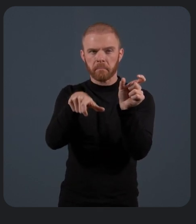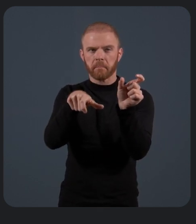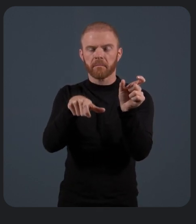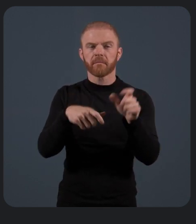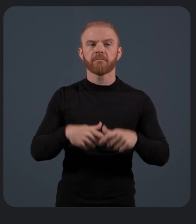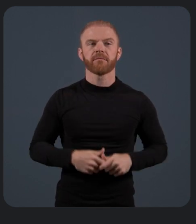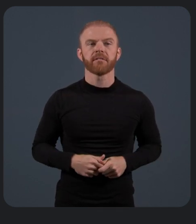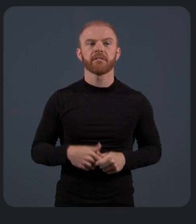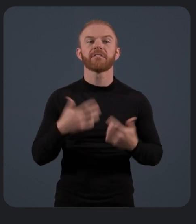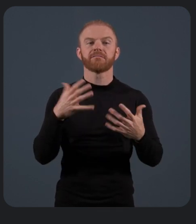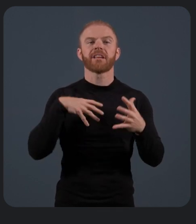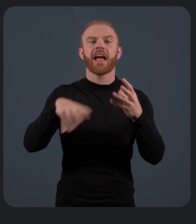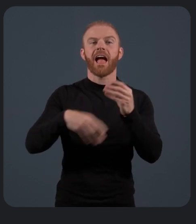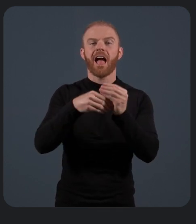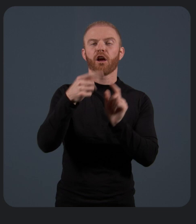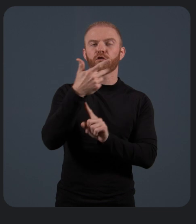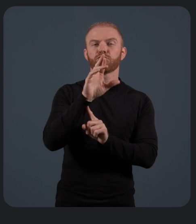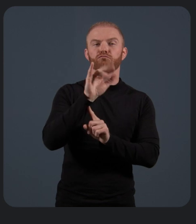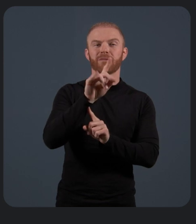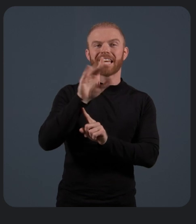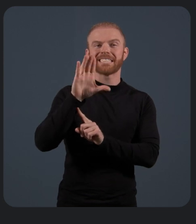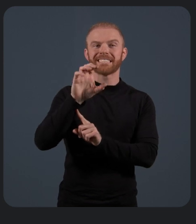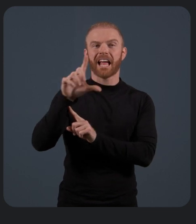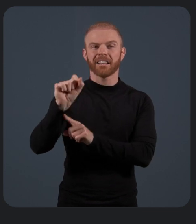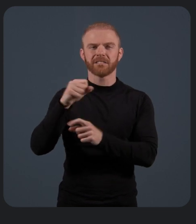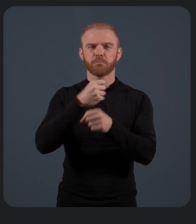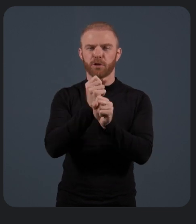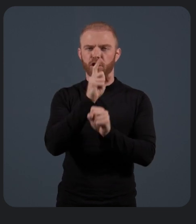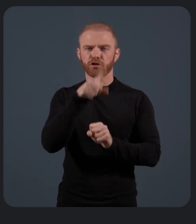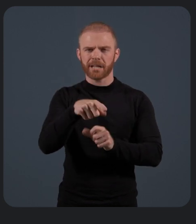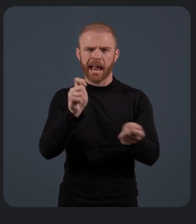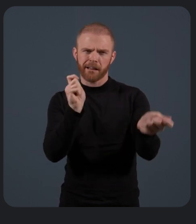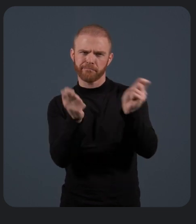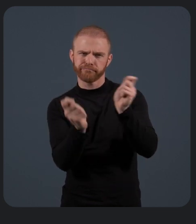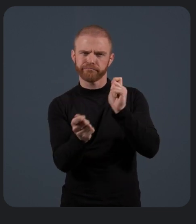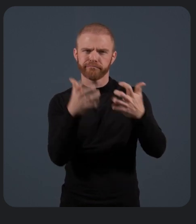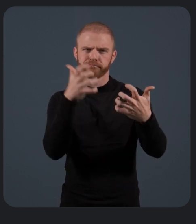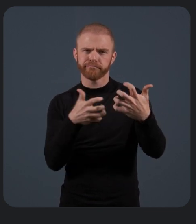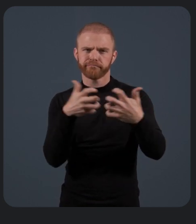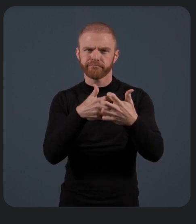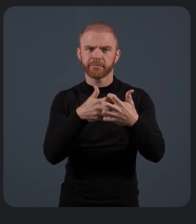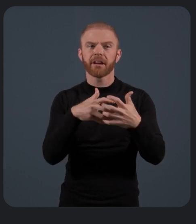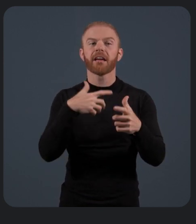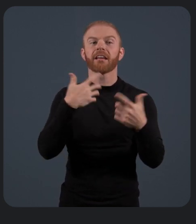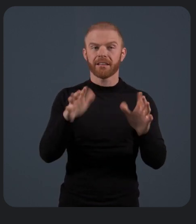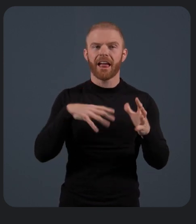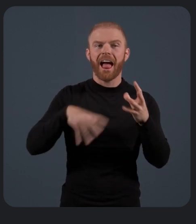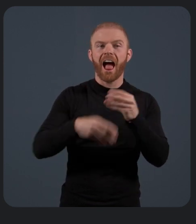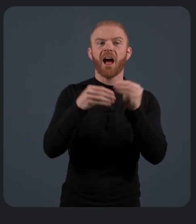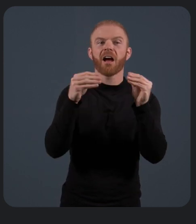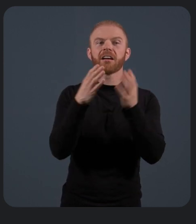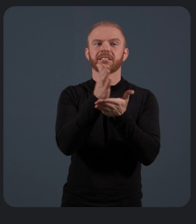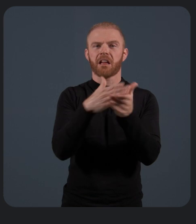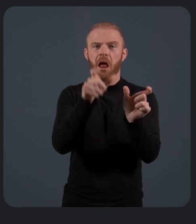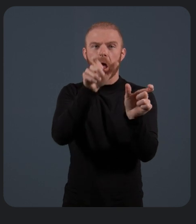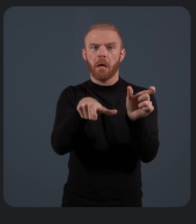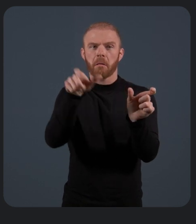I need to add some GridCells. Let's make sure they're Adaptive, of course. Let's add some with, let's say, 200.dp.